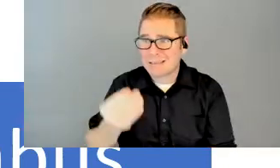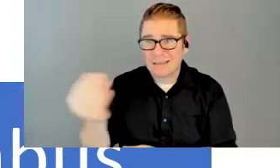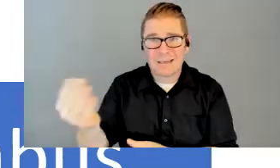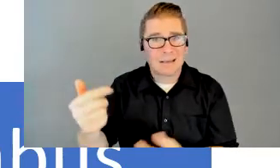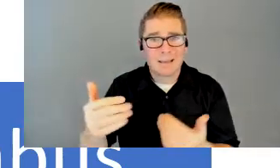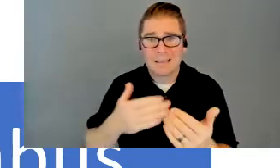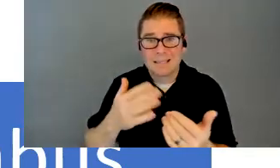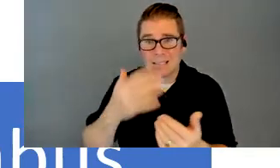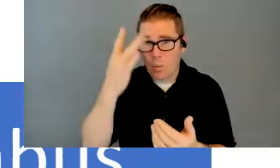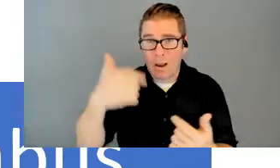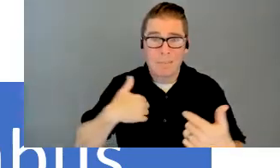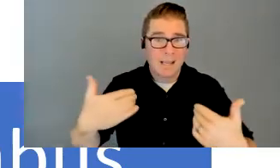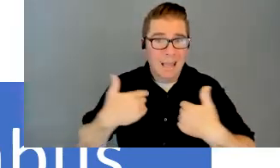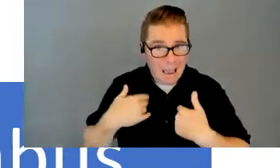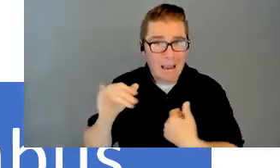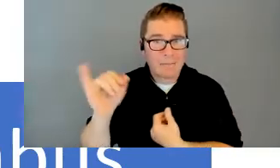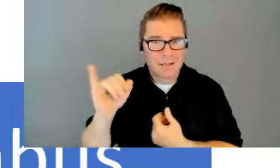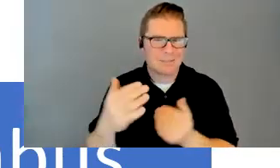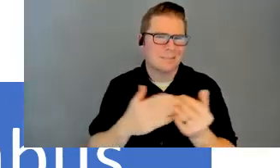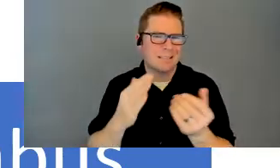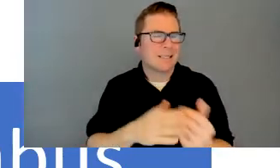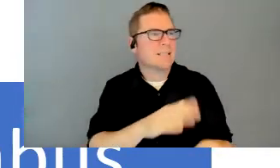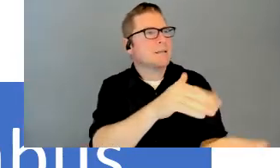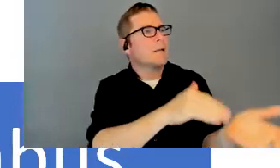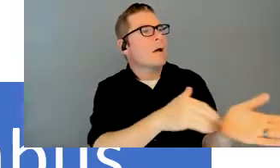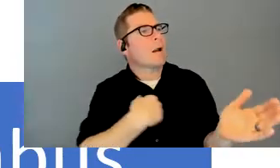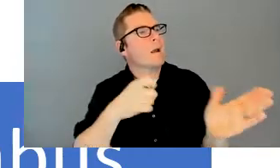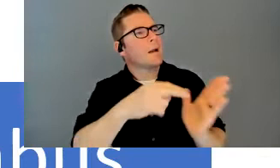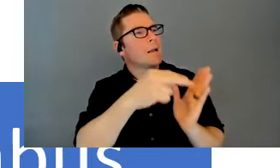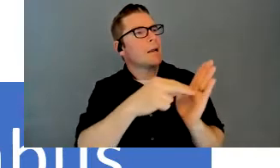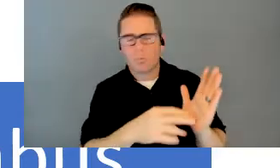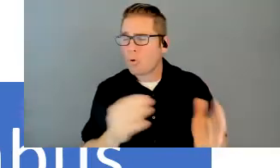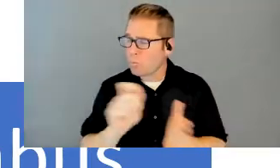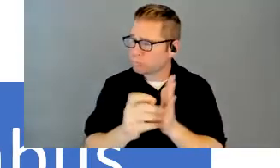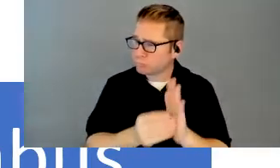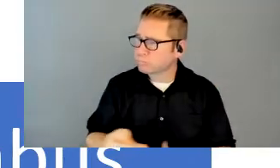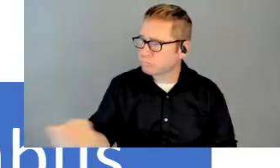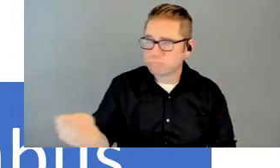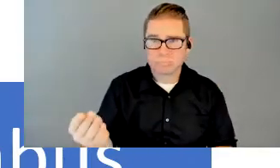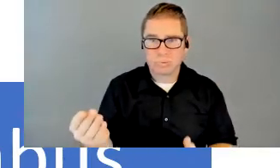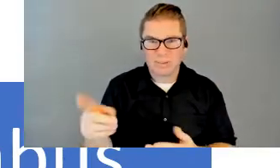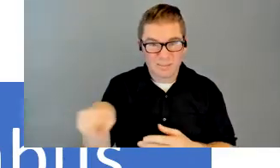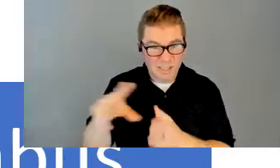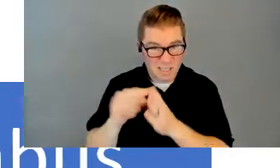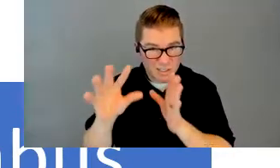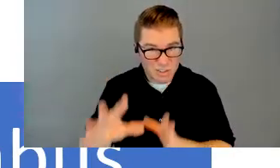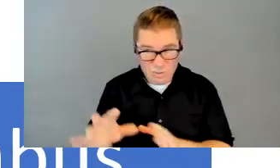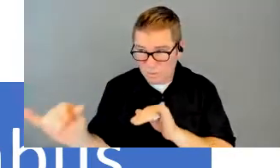Can can these students easily get a medical note? Do you really want them to have to go out of their way